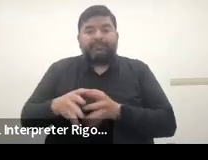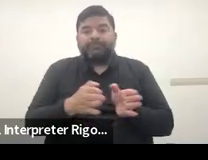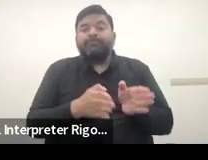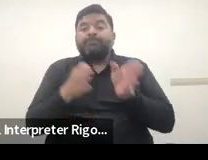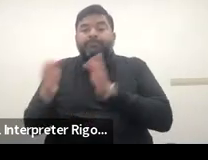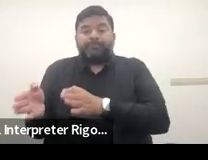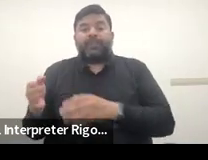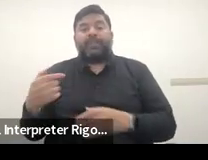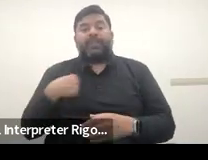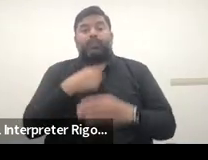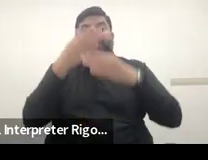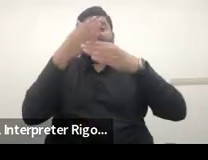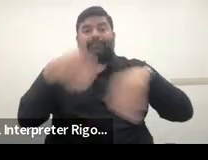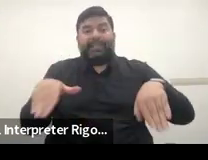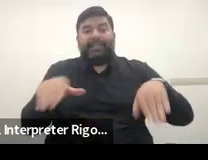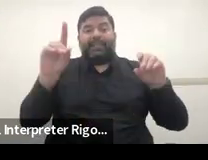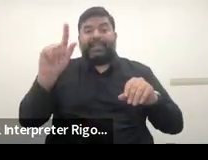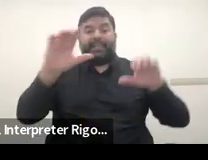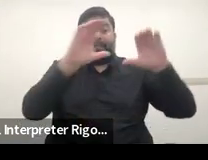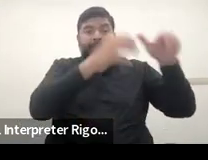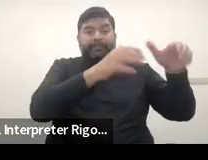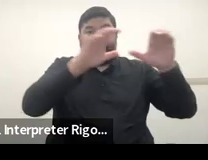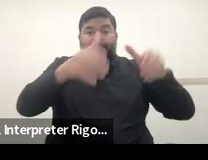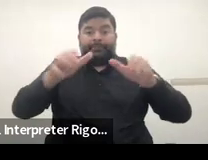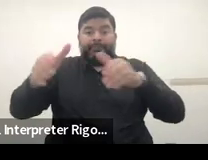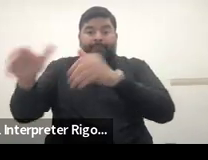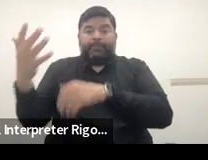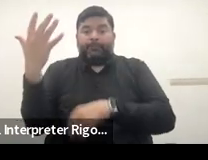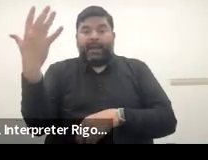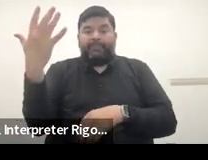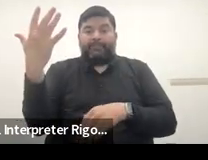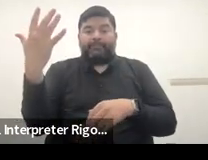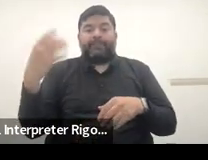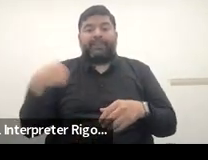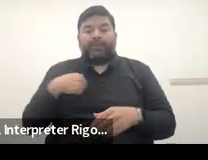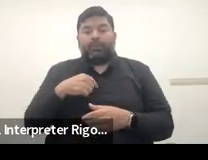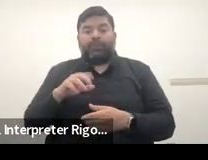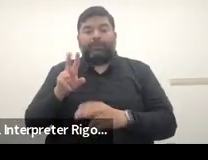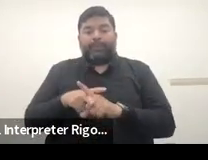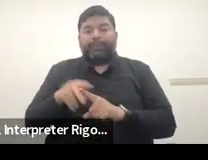We split this data into five folds and then learn an MLP to map the the video